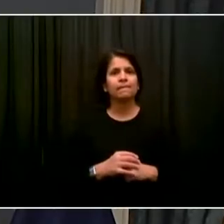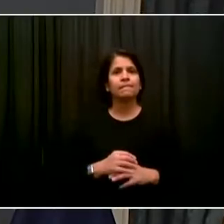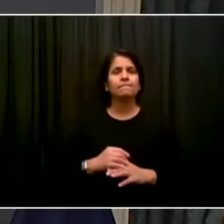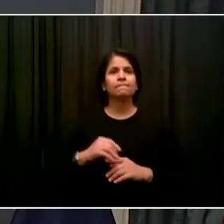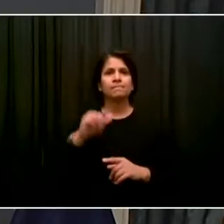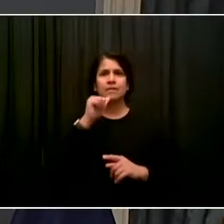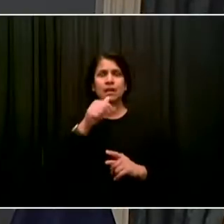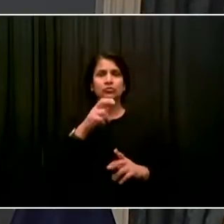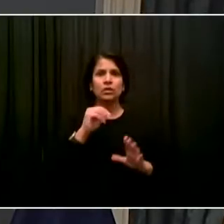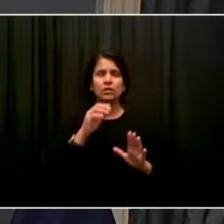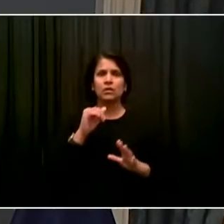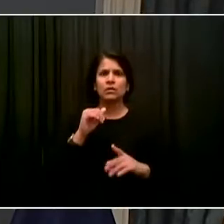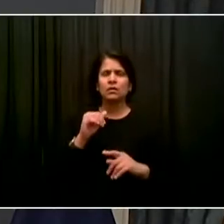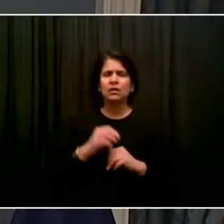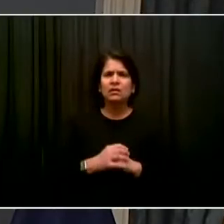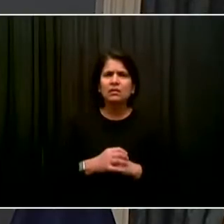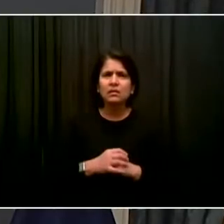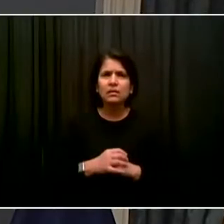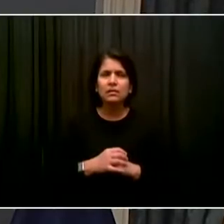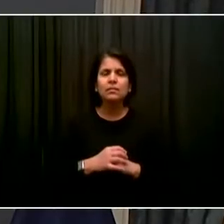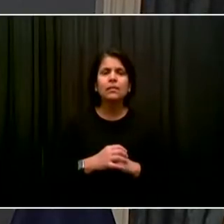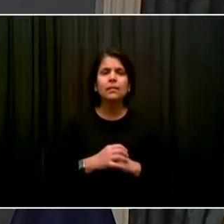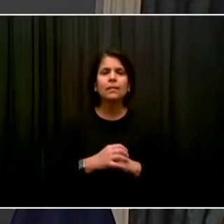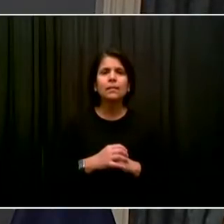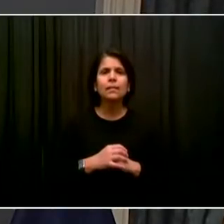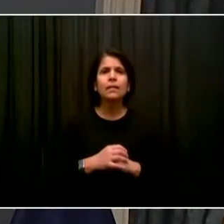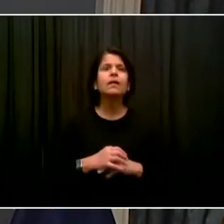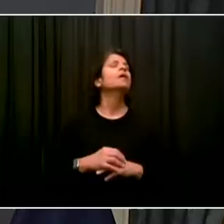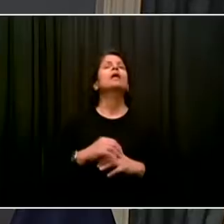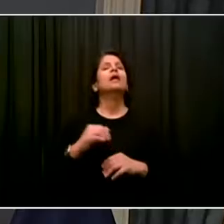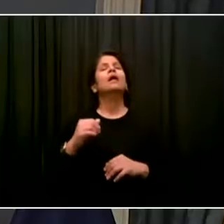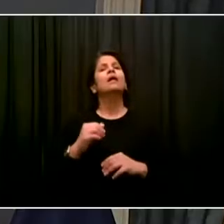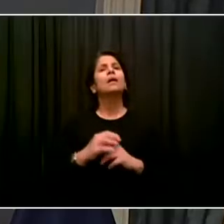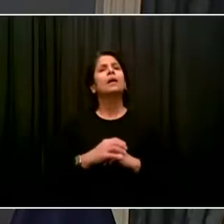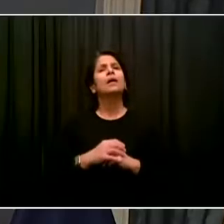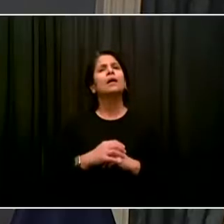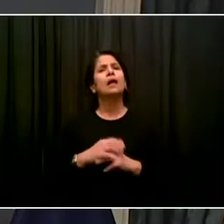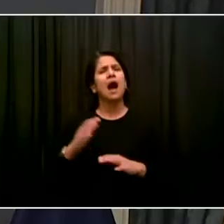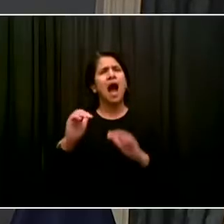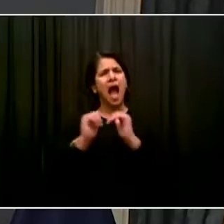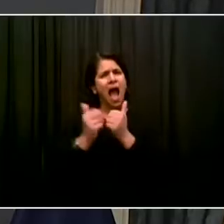ARE REPORT. ED IF YOU ARE NOT SICK, BUT FOR